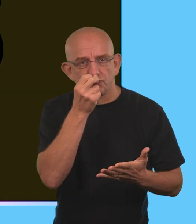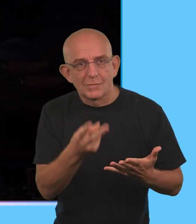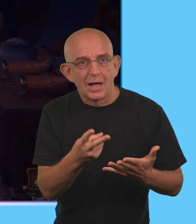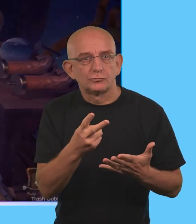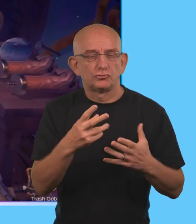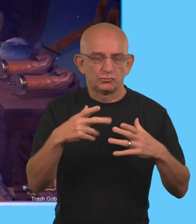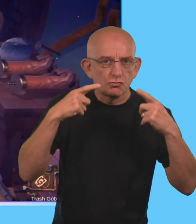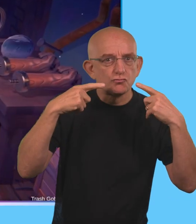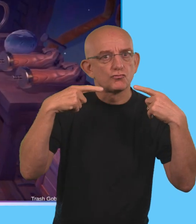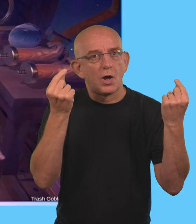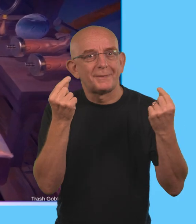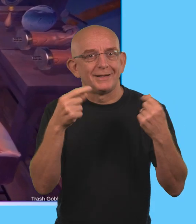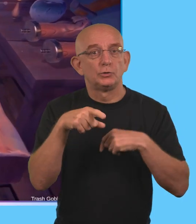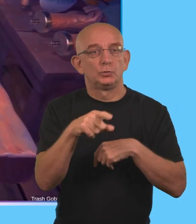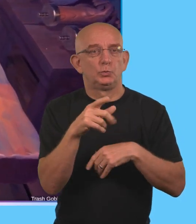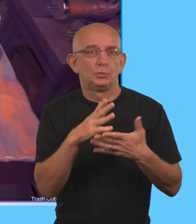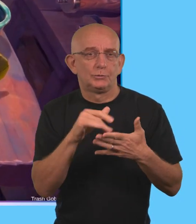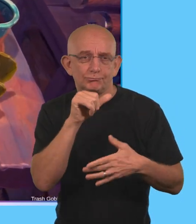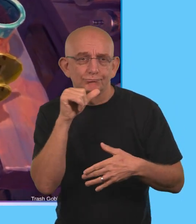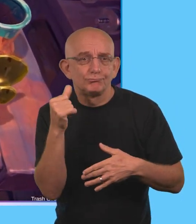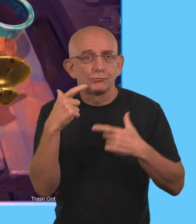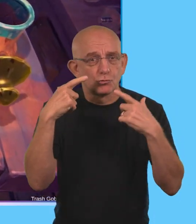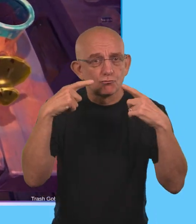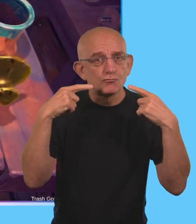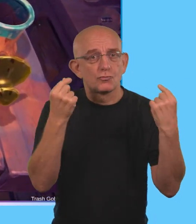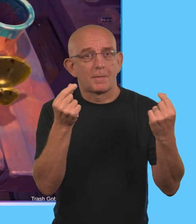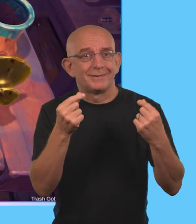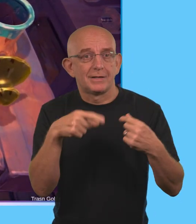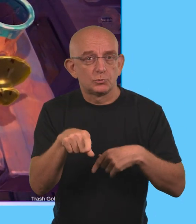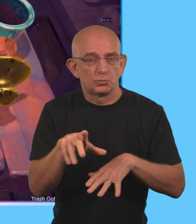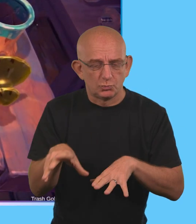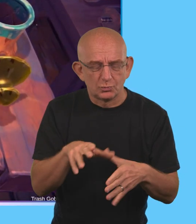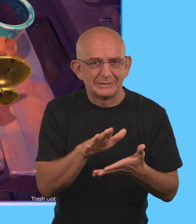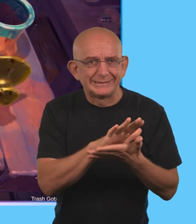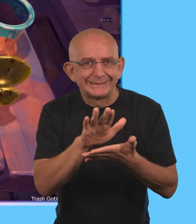In Trash Goblin, you play as a cute little goblin, running a cute little shop.